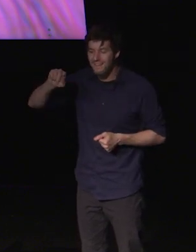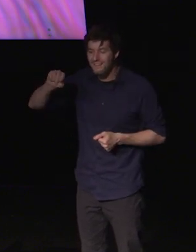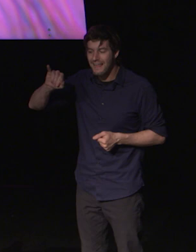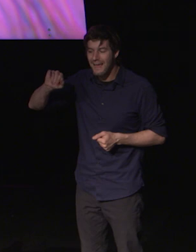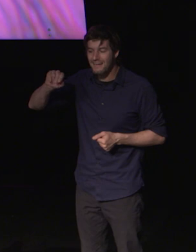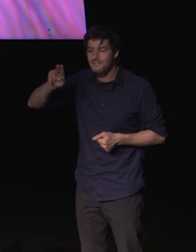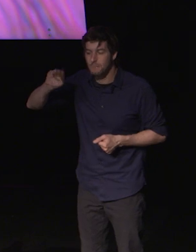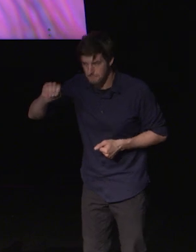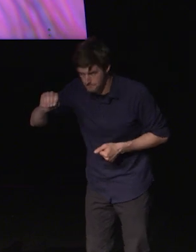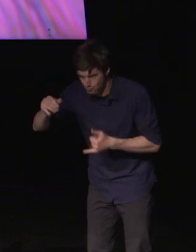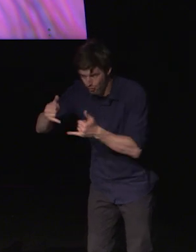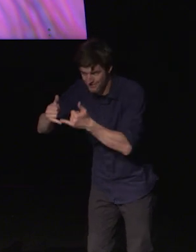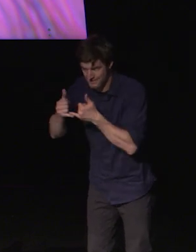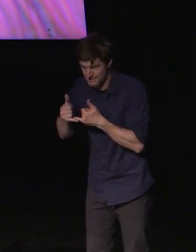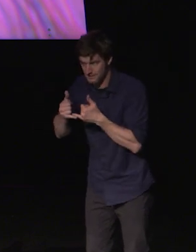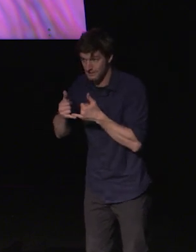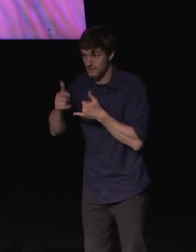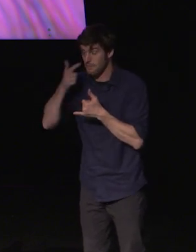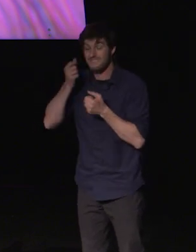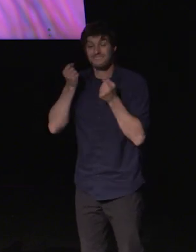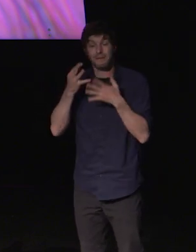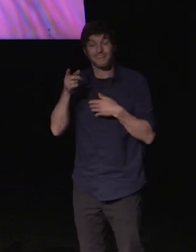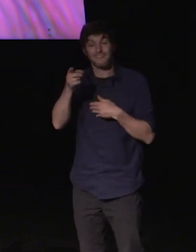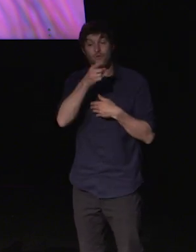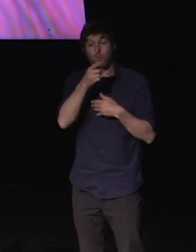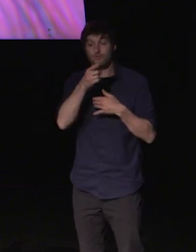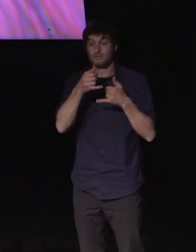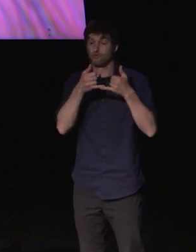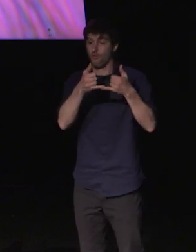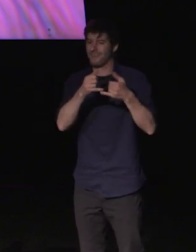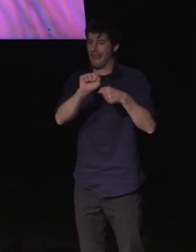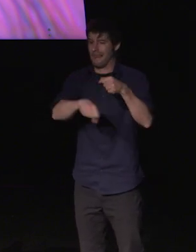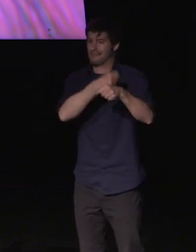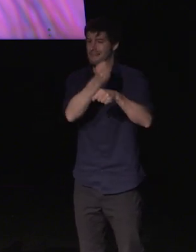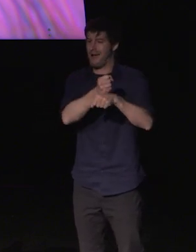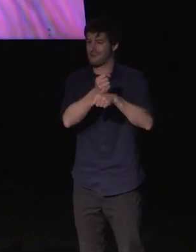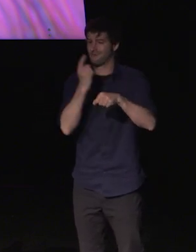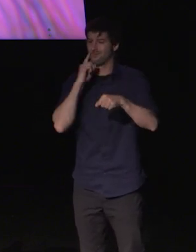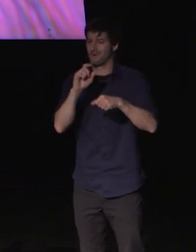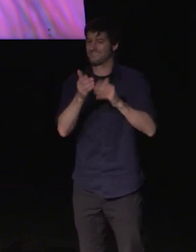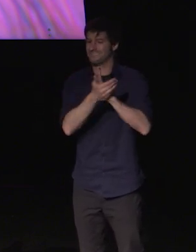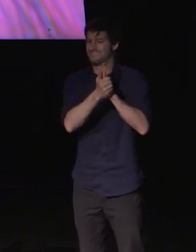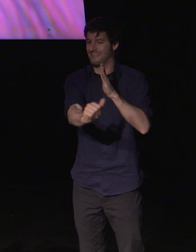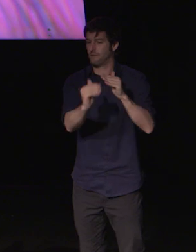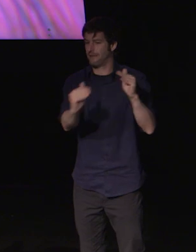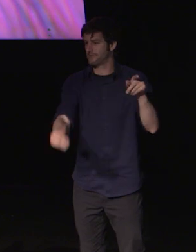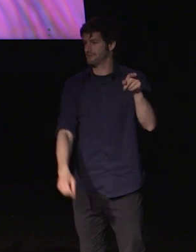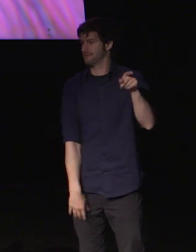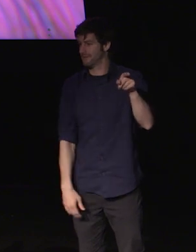because mostly a lot of trophies were locked under a skill level. Spider-Man was the first game that I've ever platinumed.